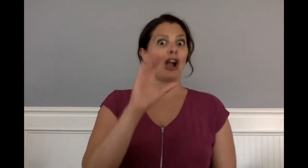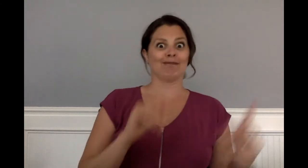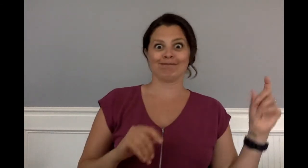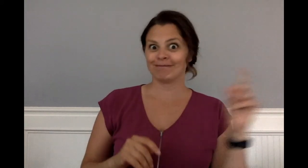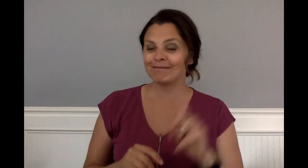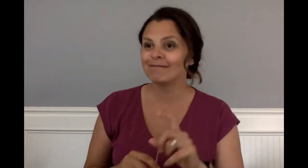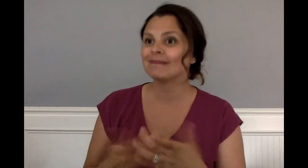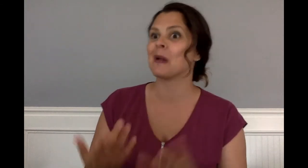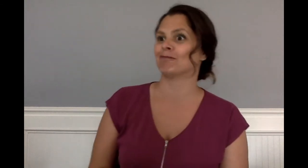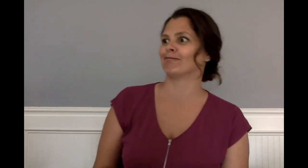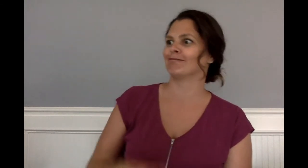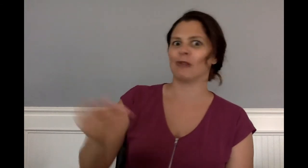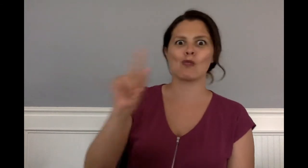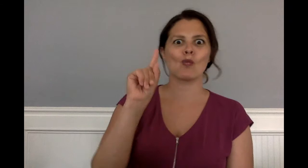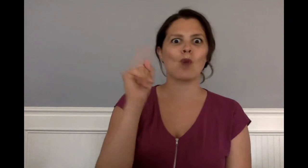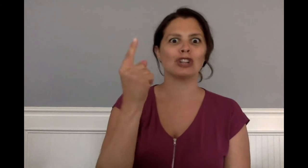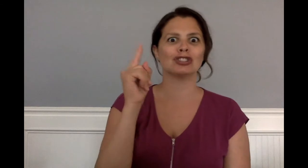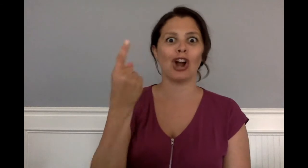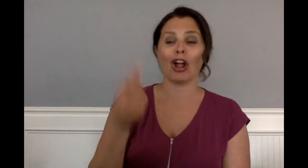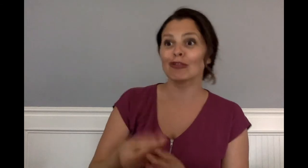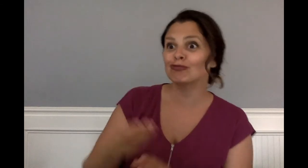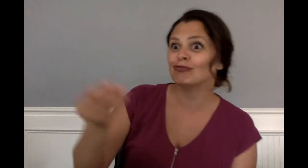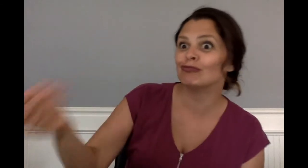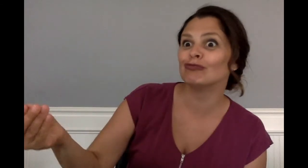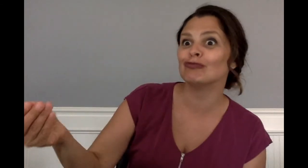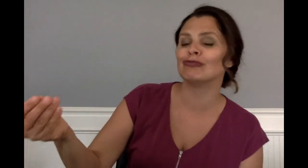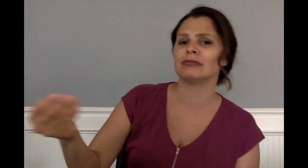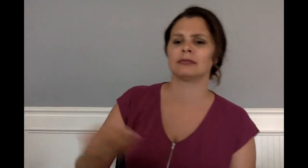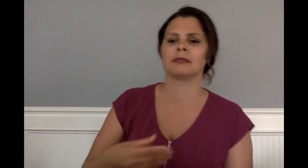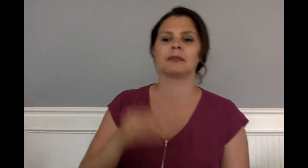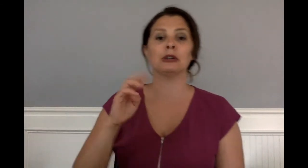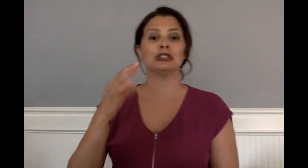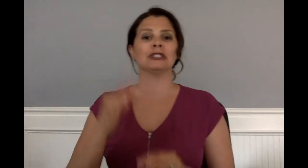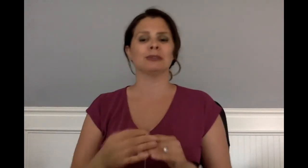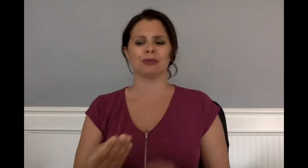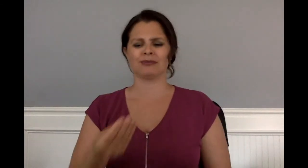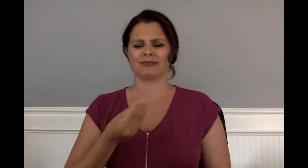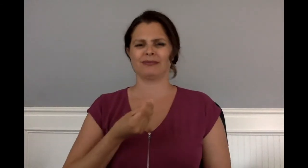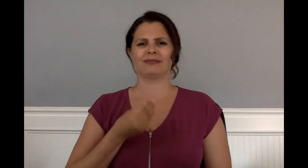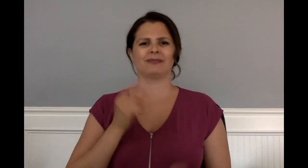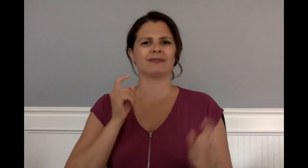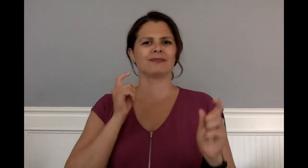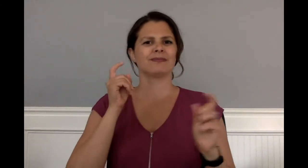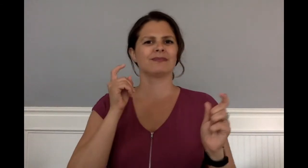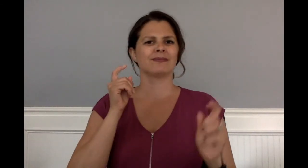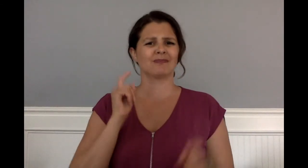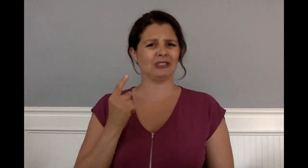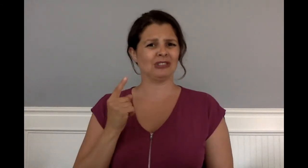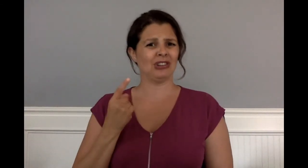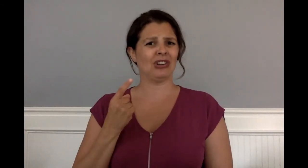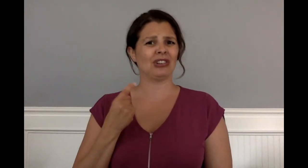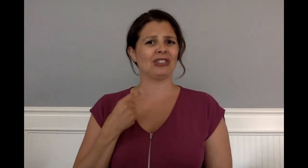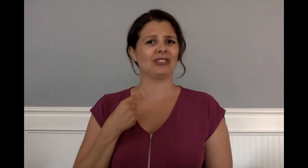Charlie tried giving Mr. Simple one dollar, but he did not look pleased.